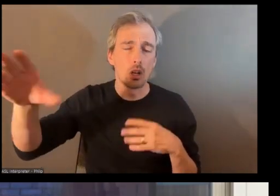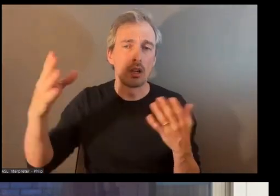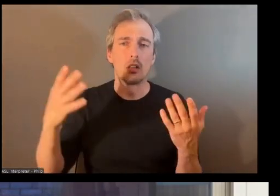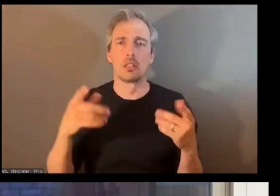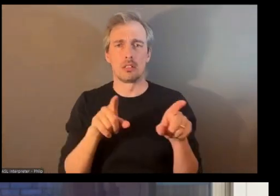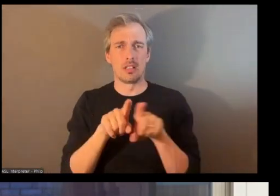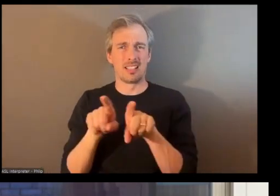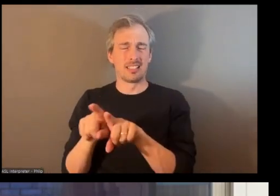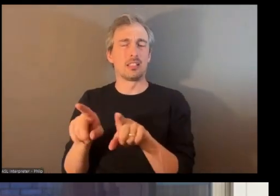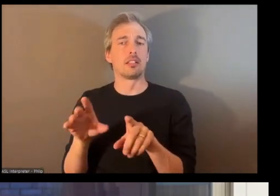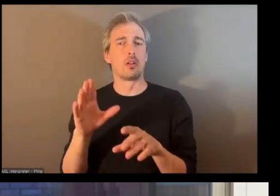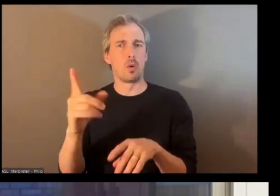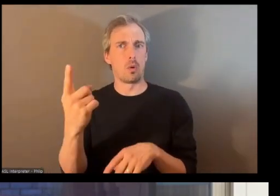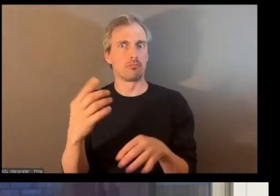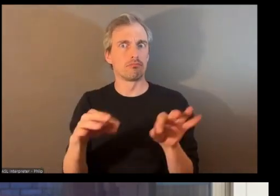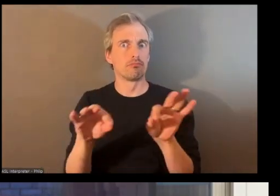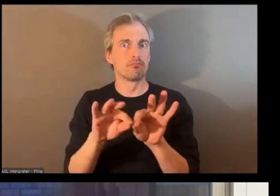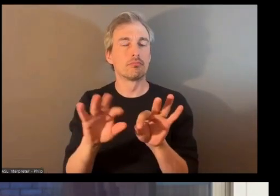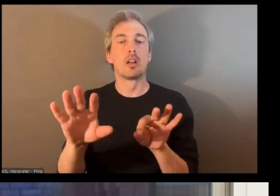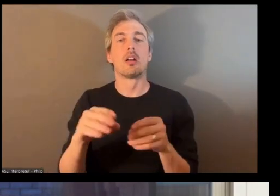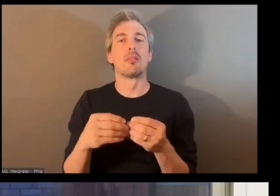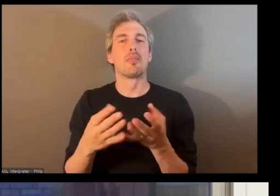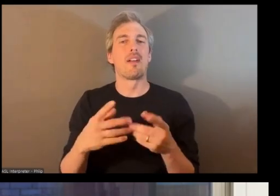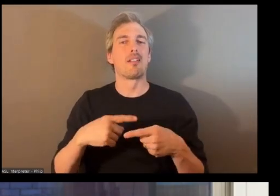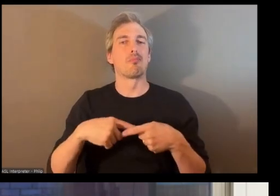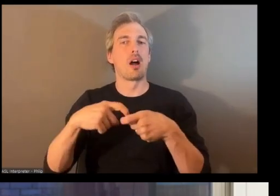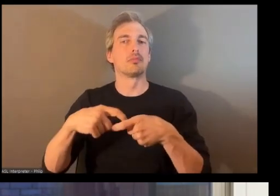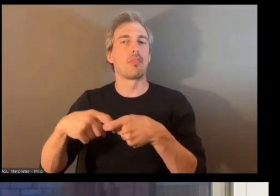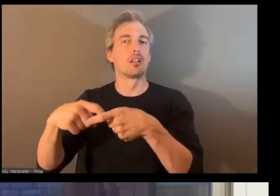So... Because a sentence is a chunk of information with a bunch of